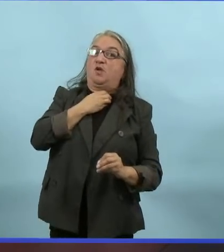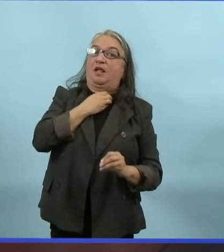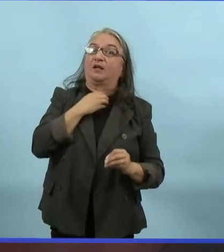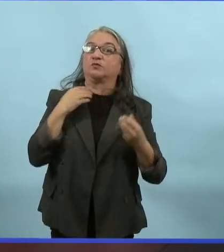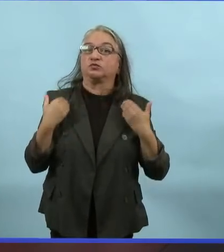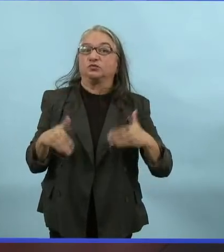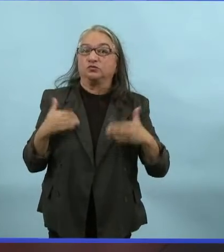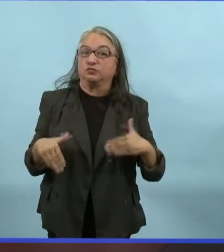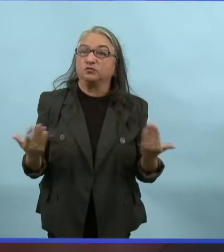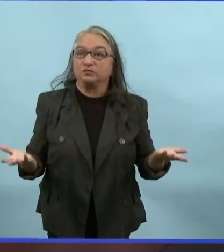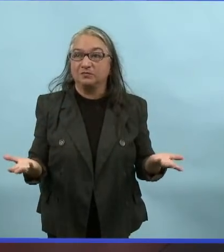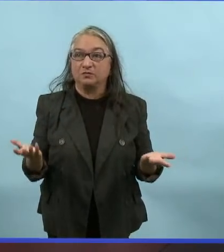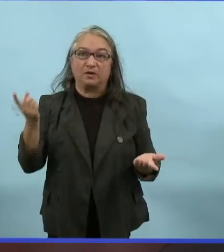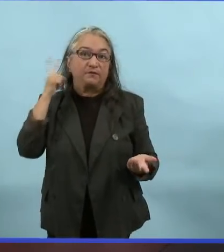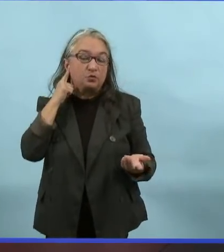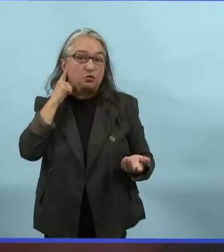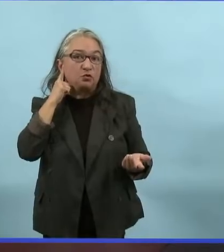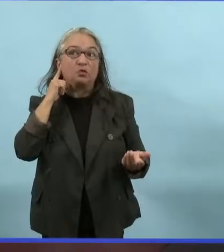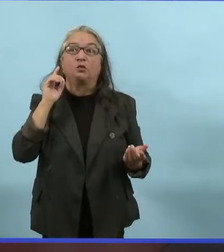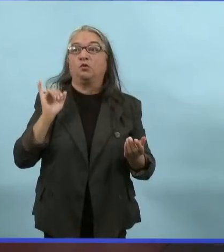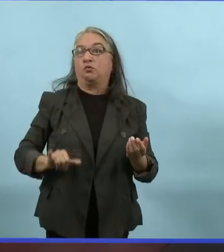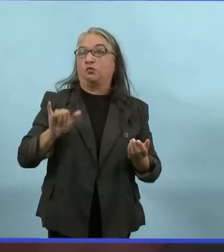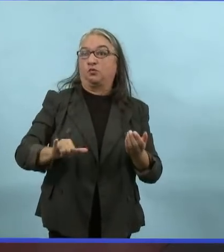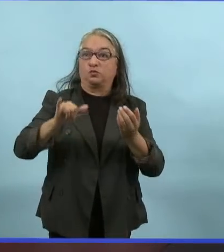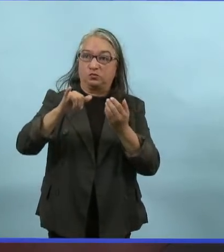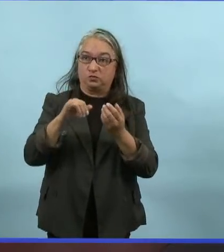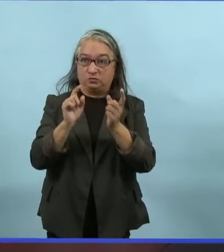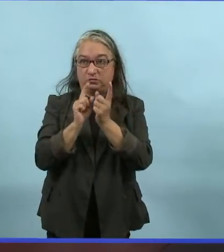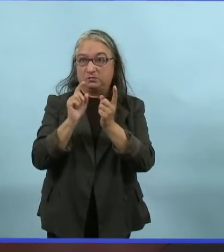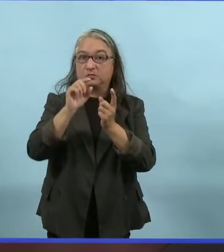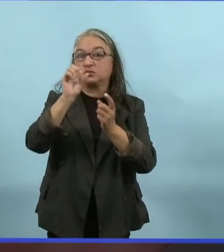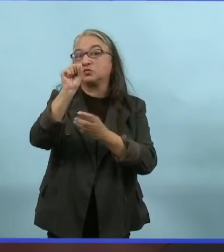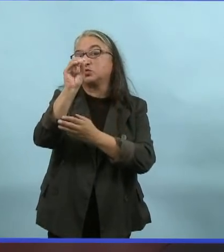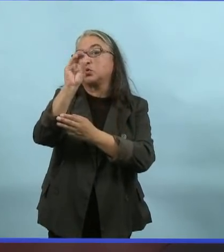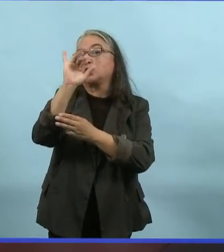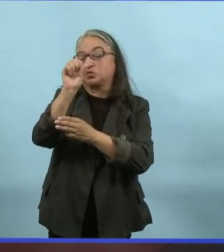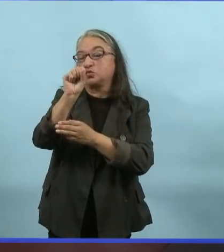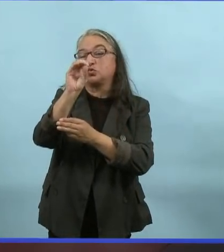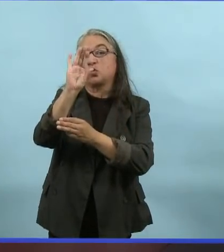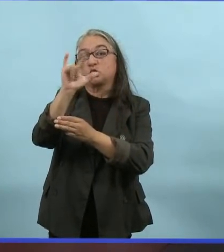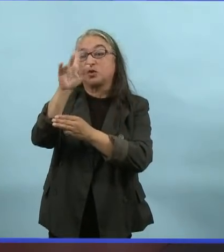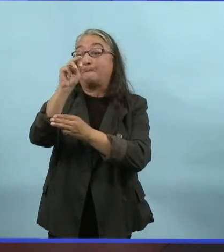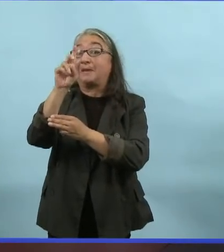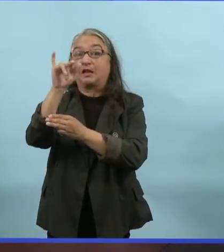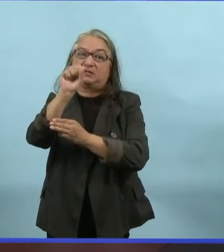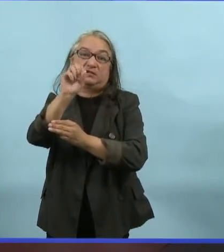that people have seen in in social media that have had some law enforcement involvement in it